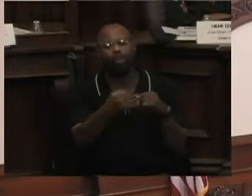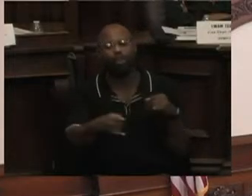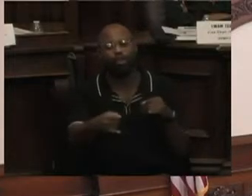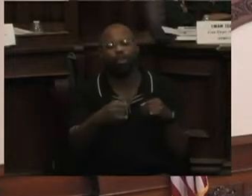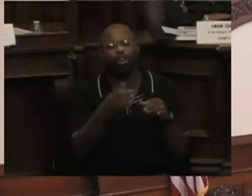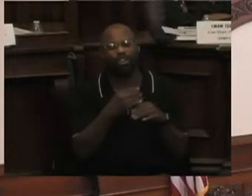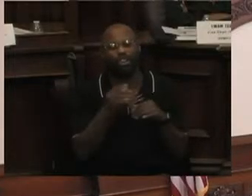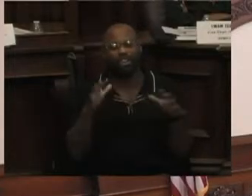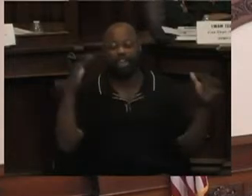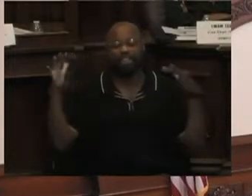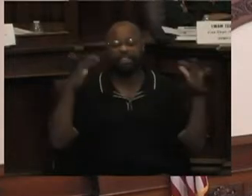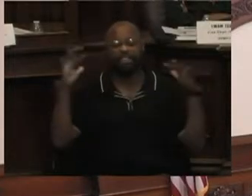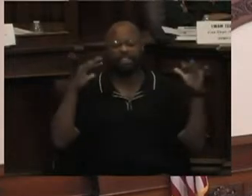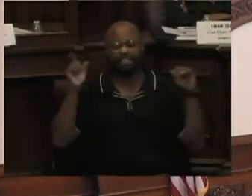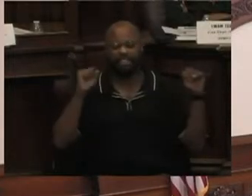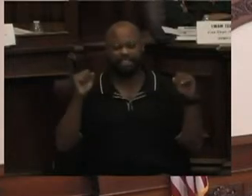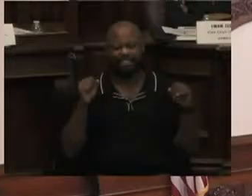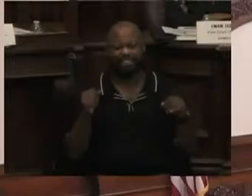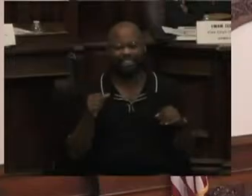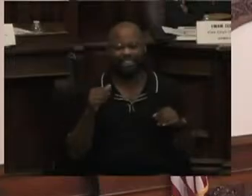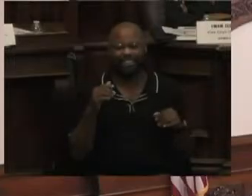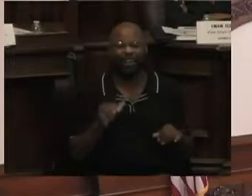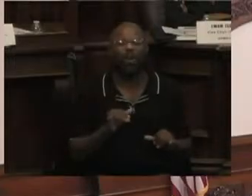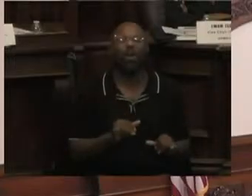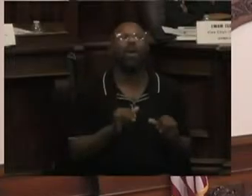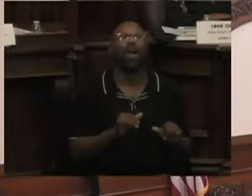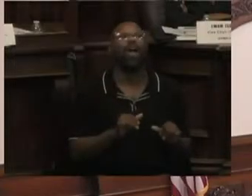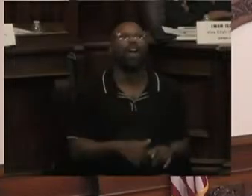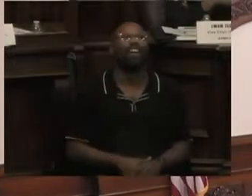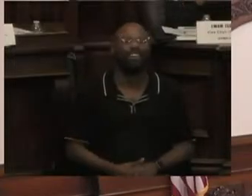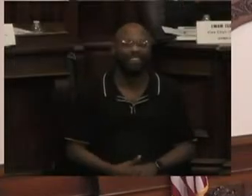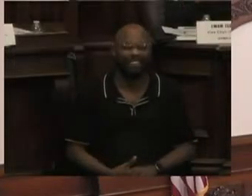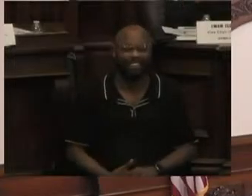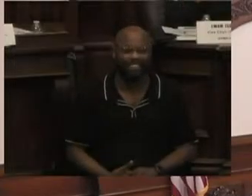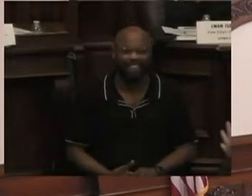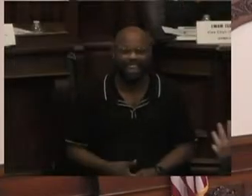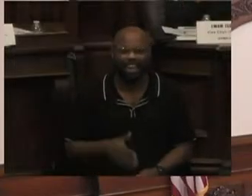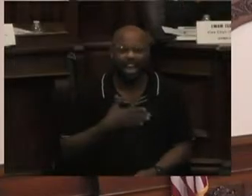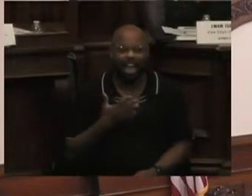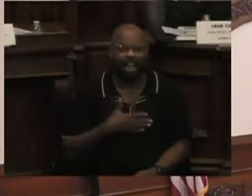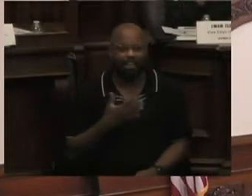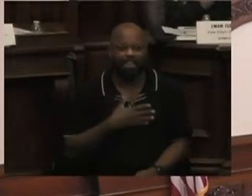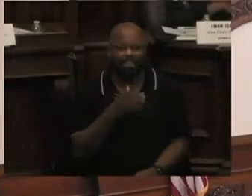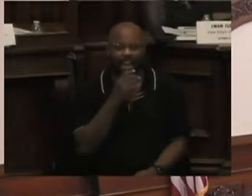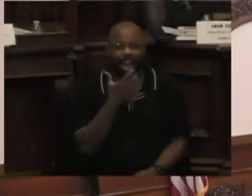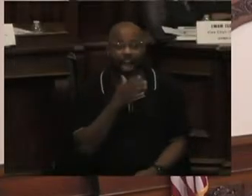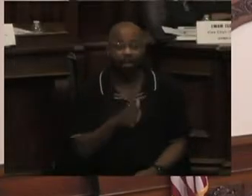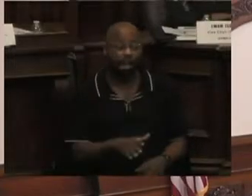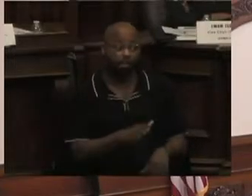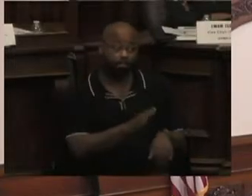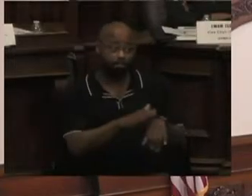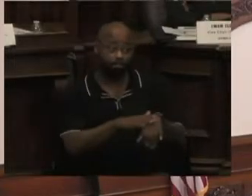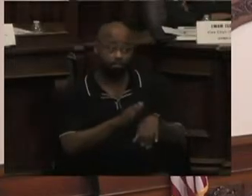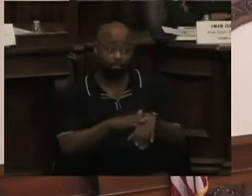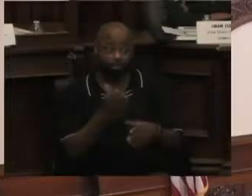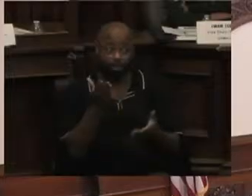question related to the fact. If you step on that cord, that's what you get. Oh, okay.